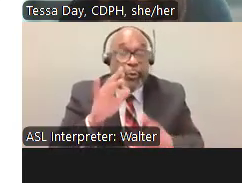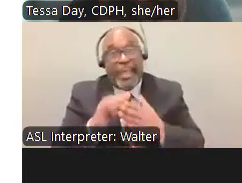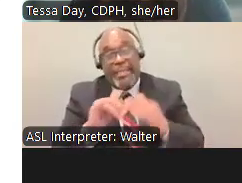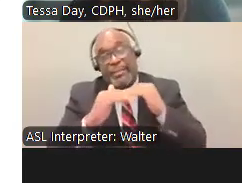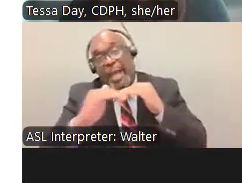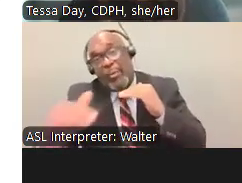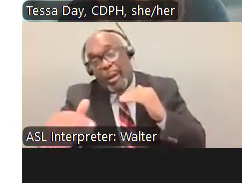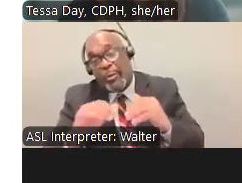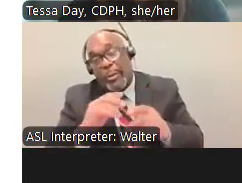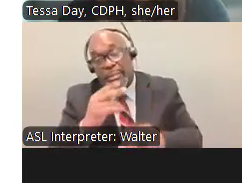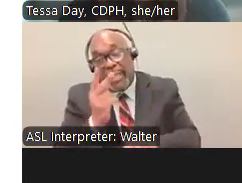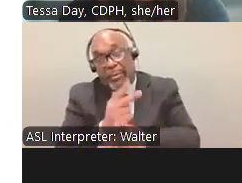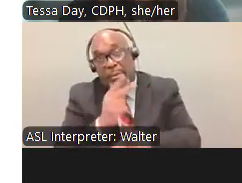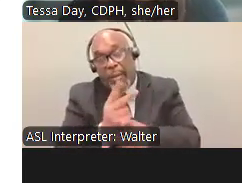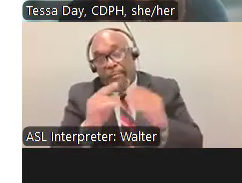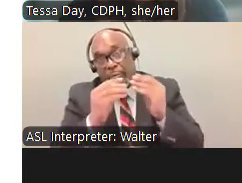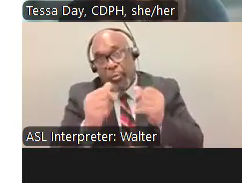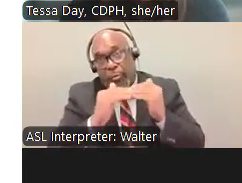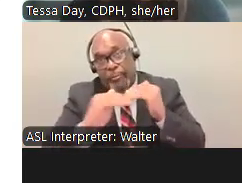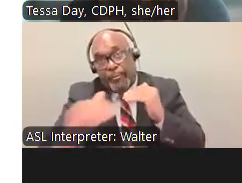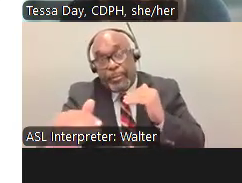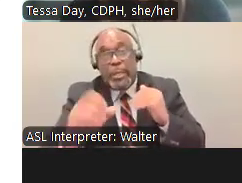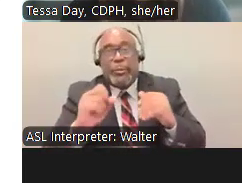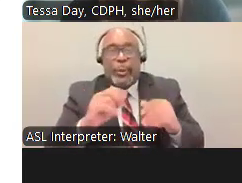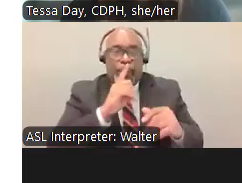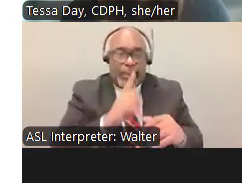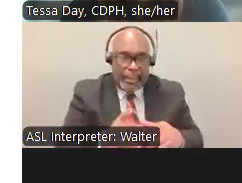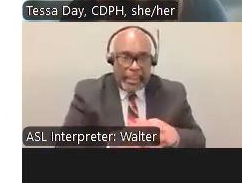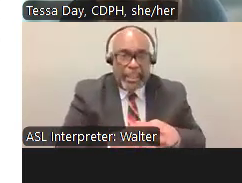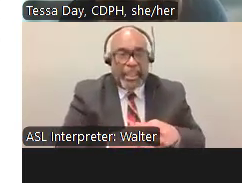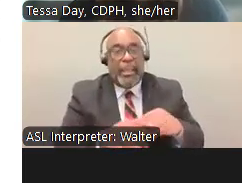13:35:34 The built environment plays a major 13:35:37 role in mobility, health, and just